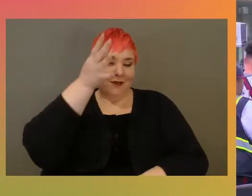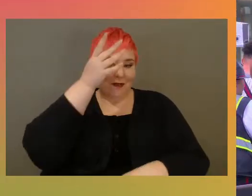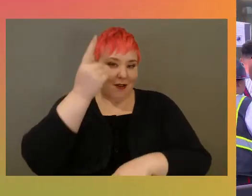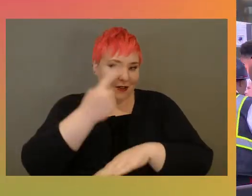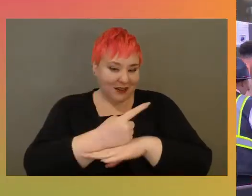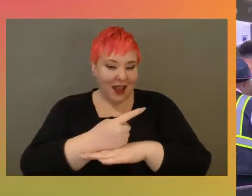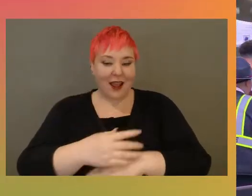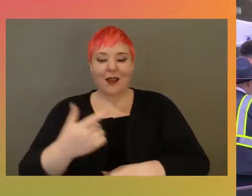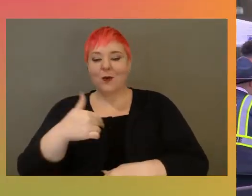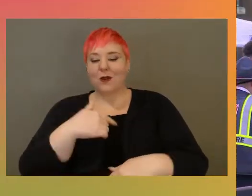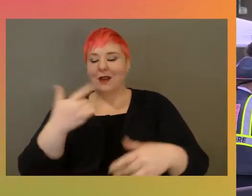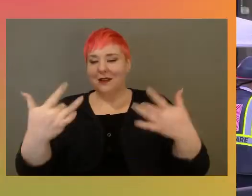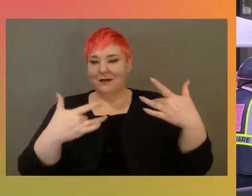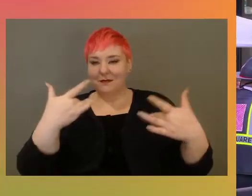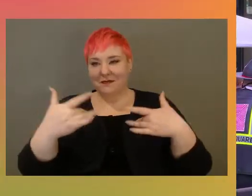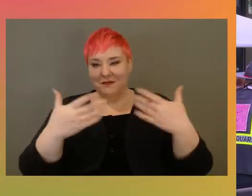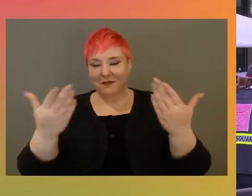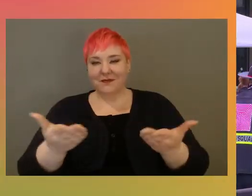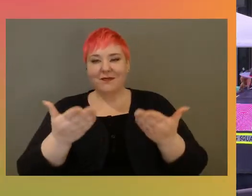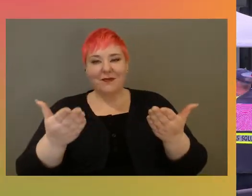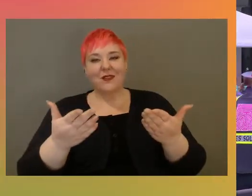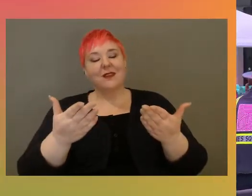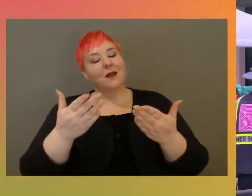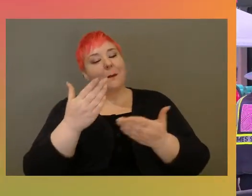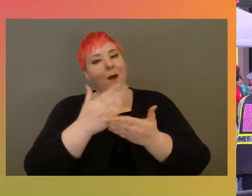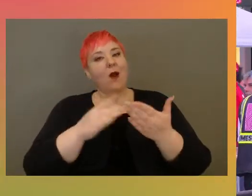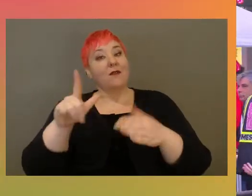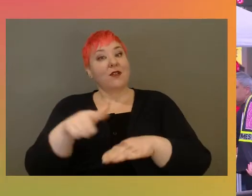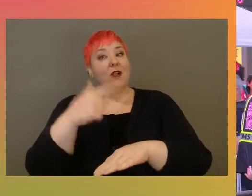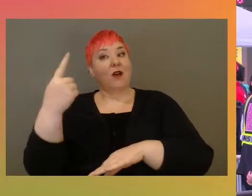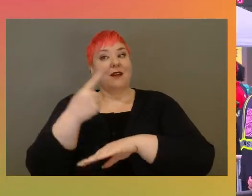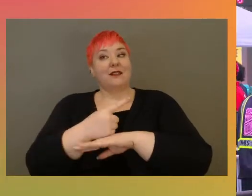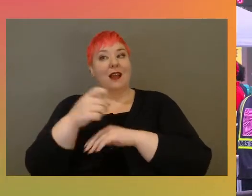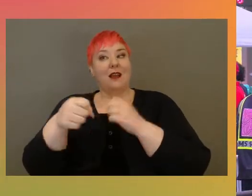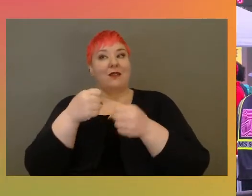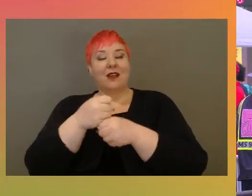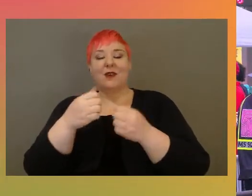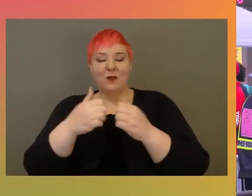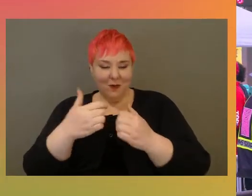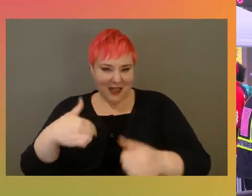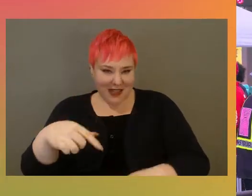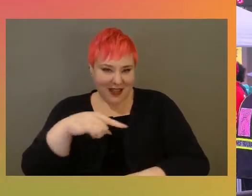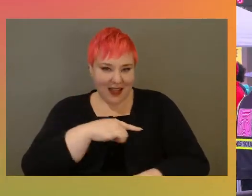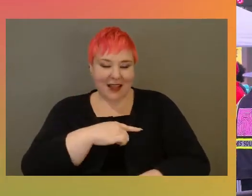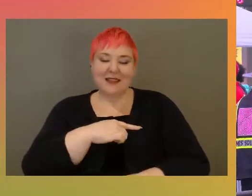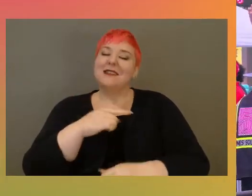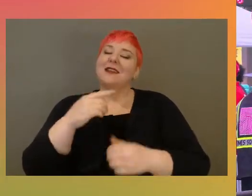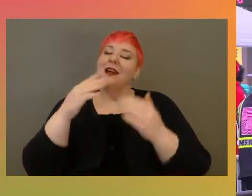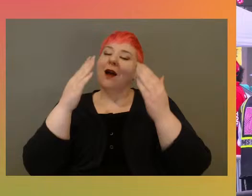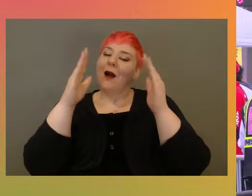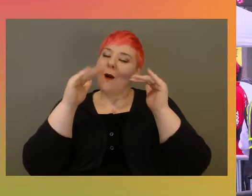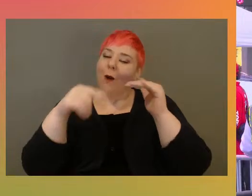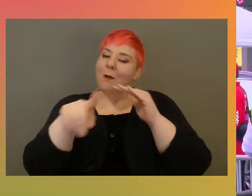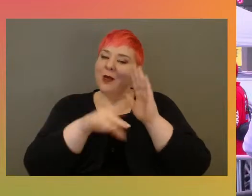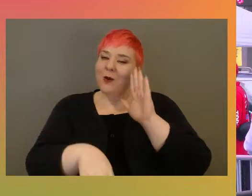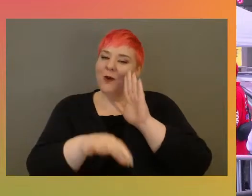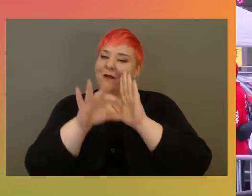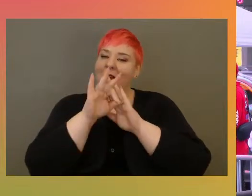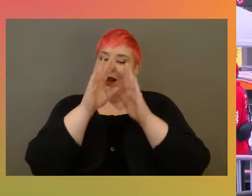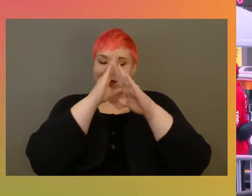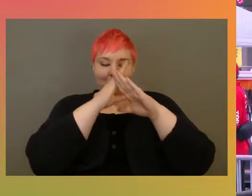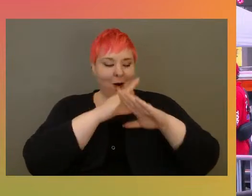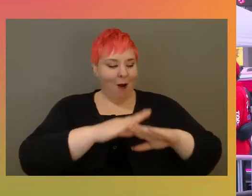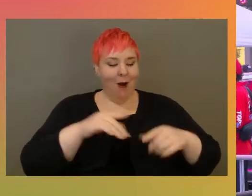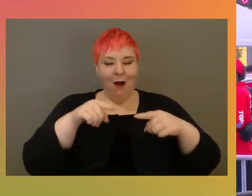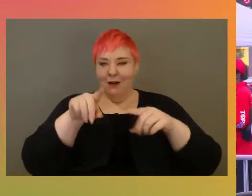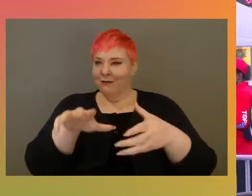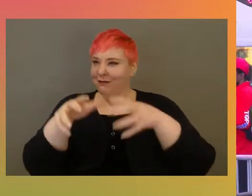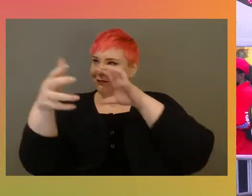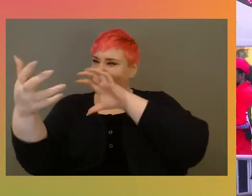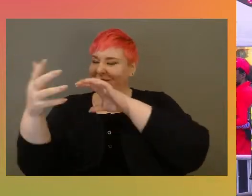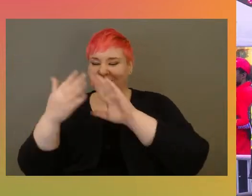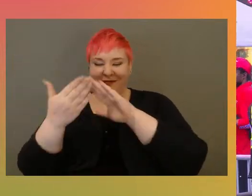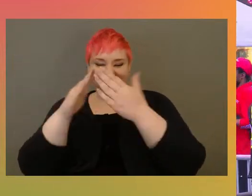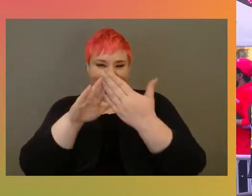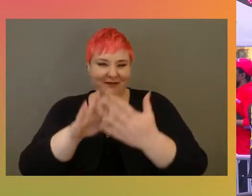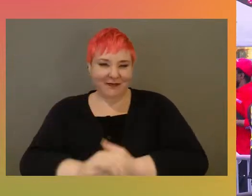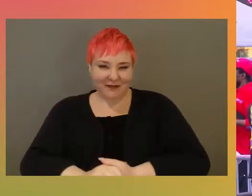WELCOME TO TIMES SQUARE, YOGIS.